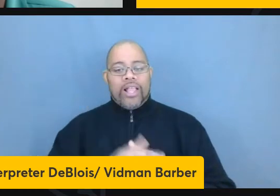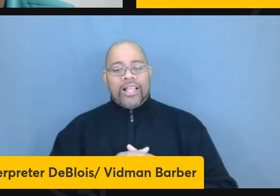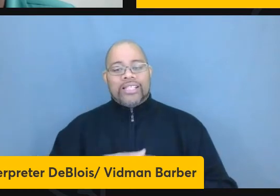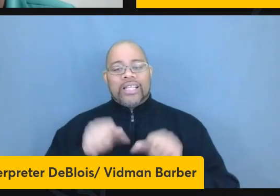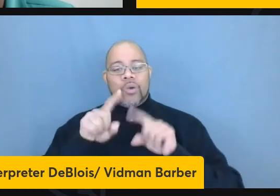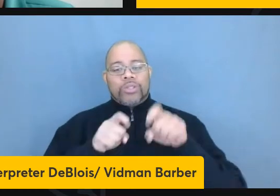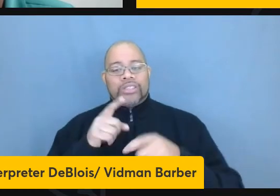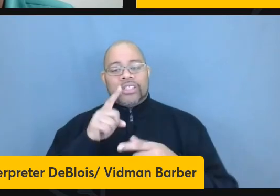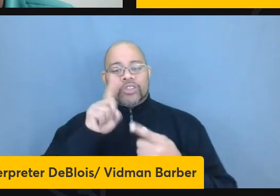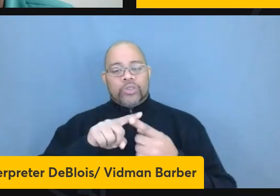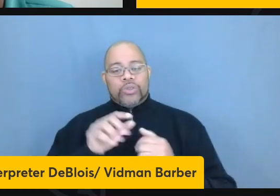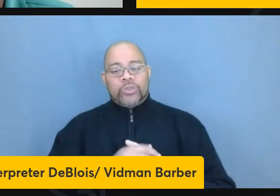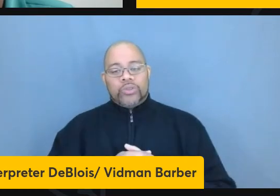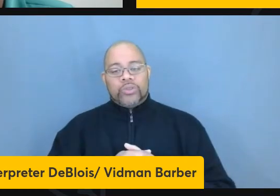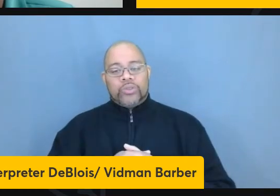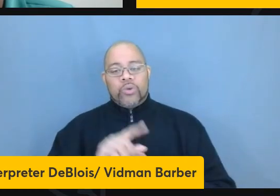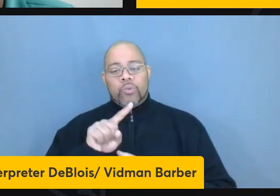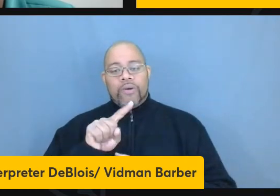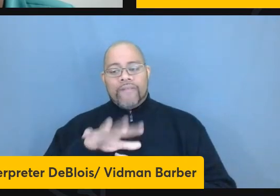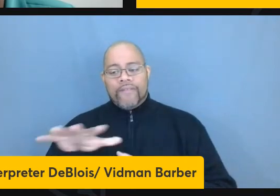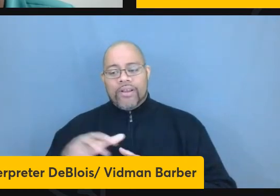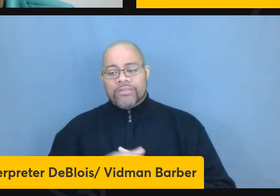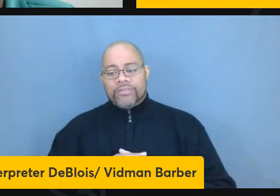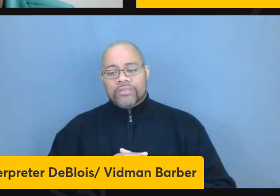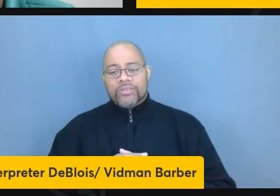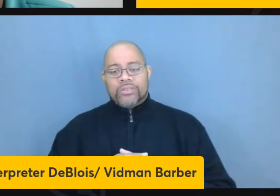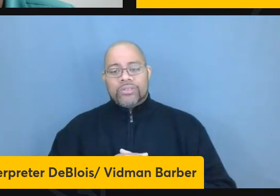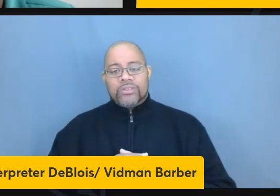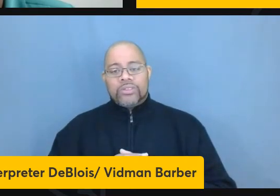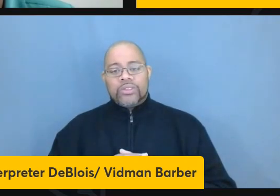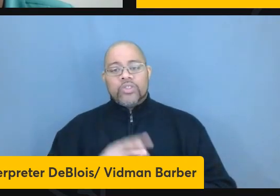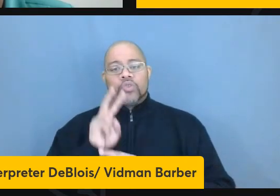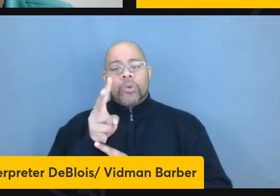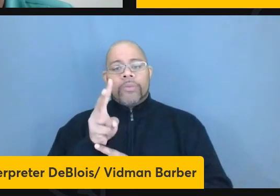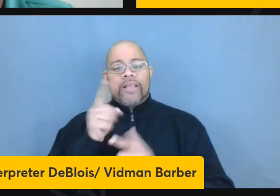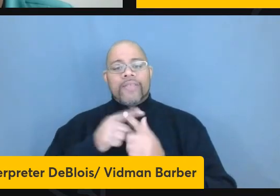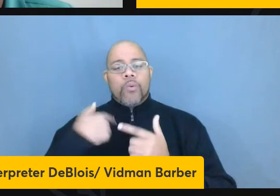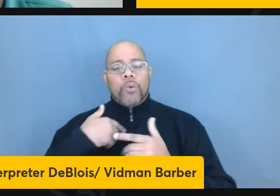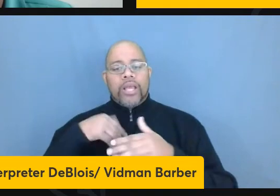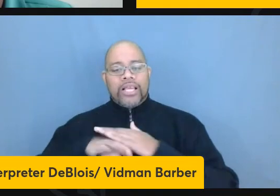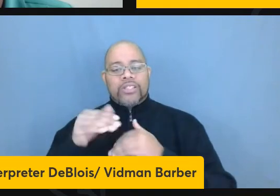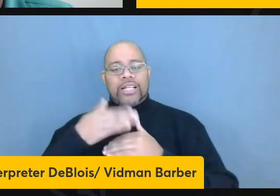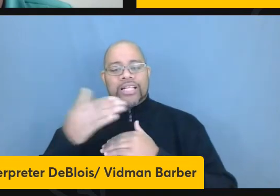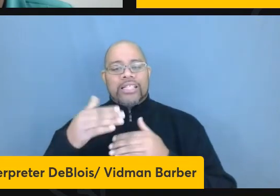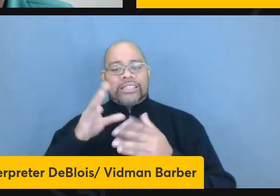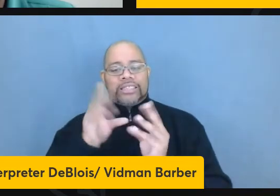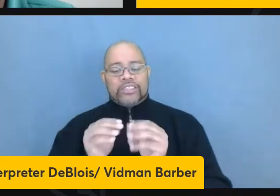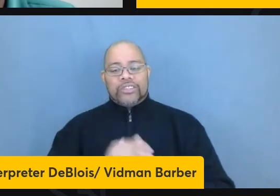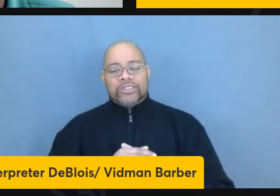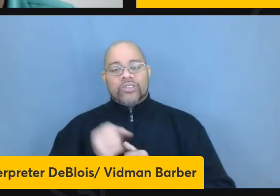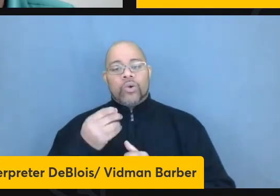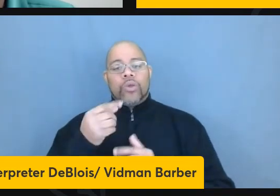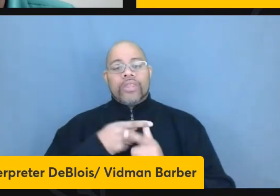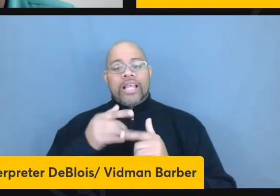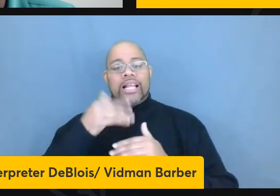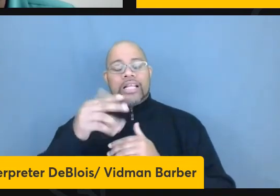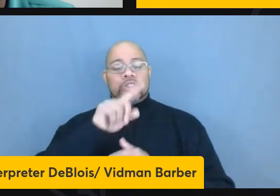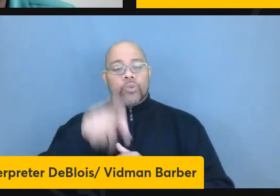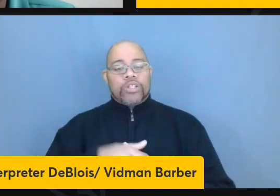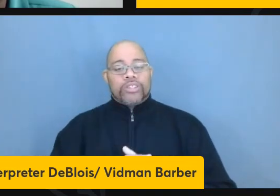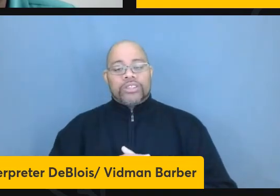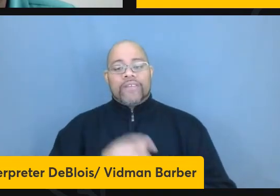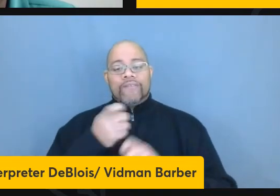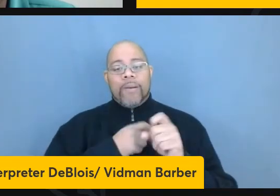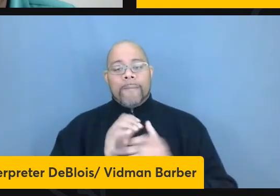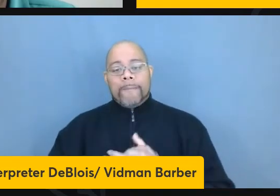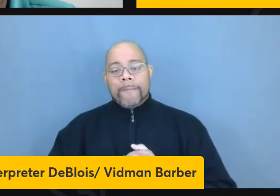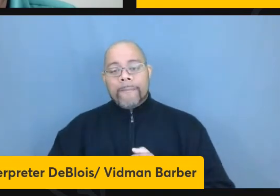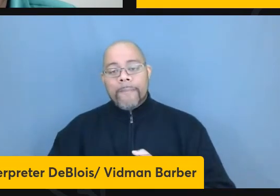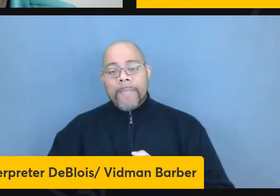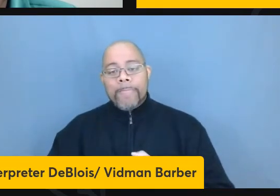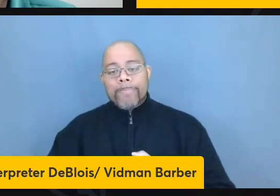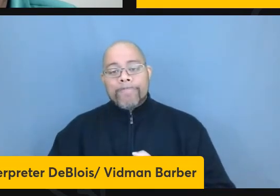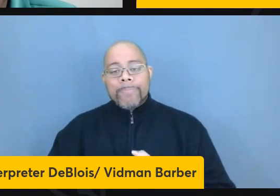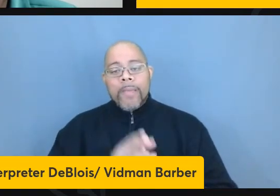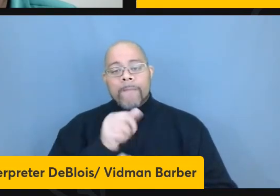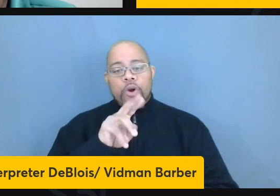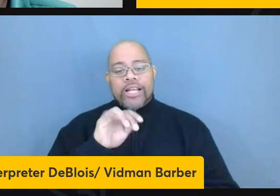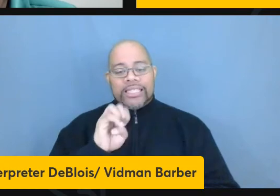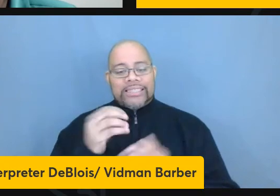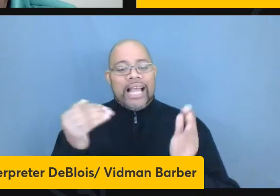until 155 or 52 minutes, and then we'll go into the next session. So the next question comes from Bernice again, asking,